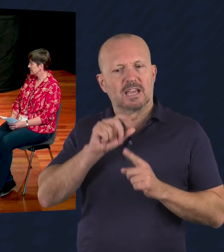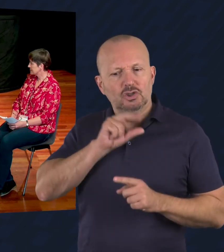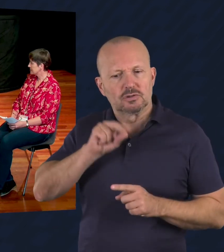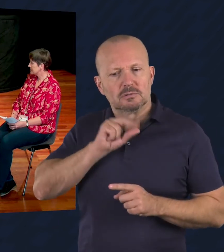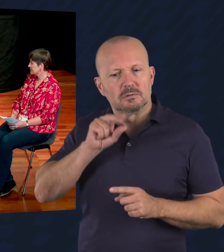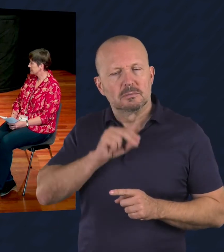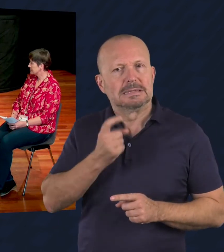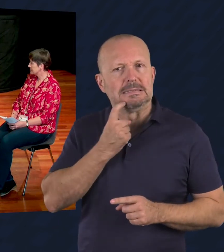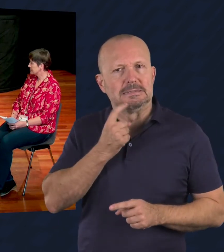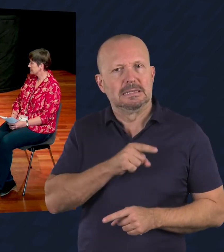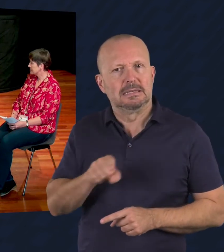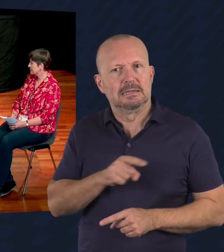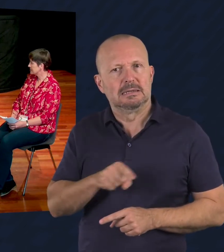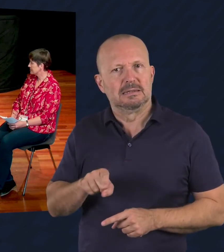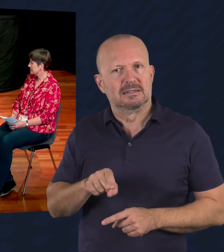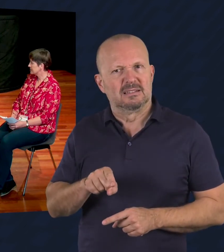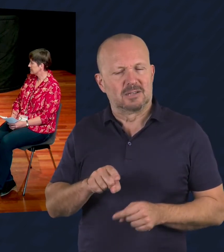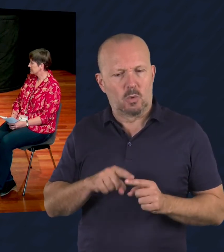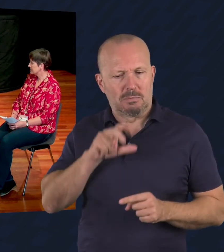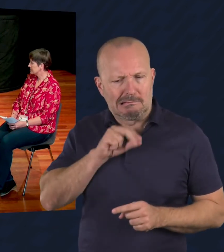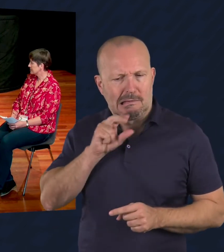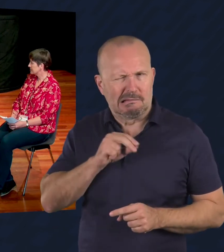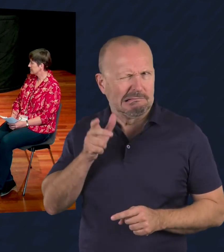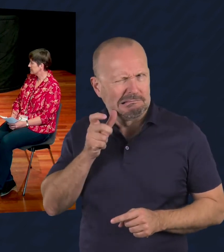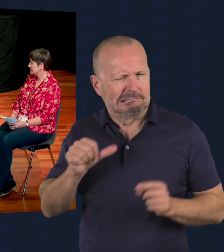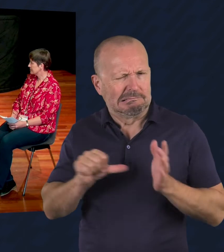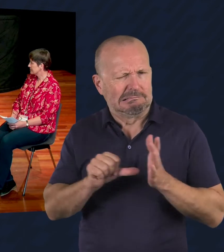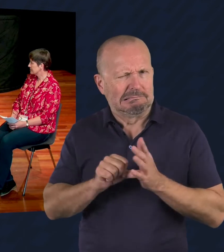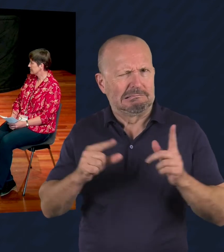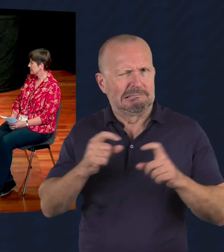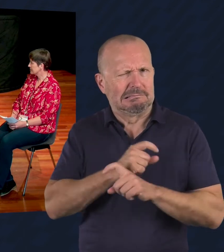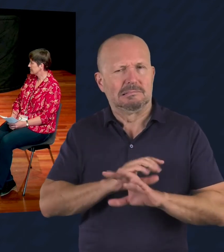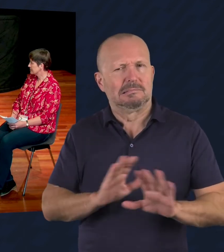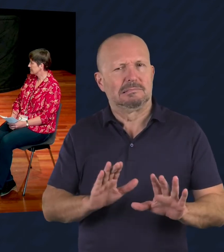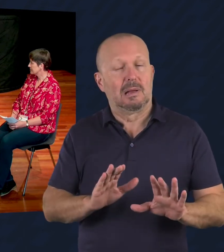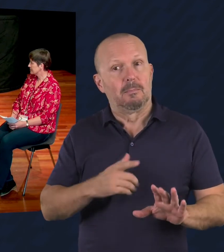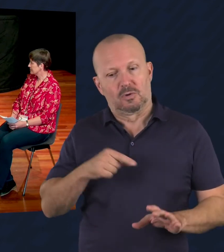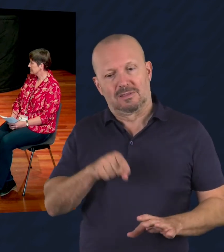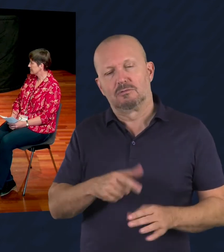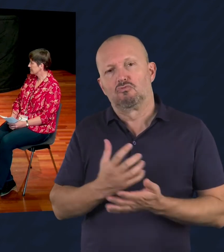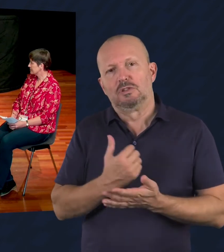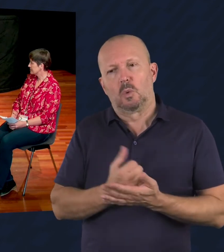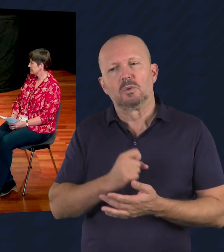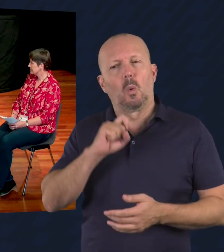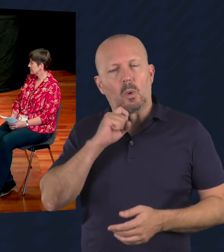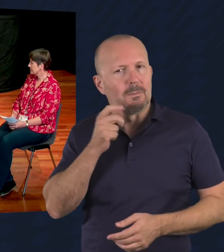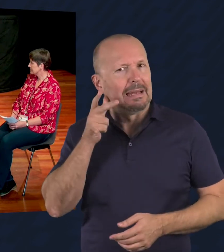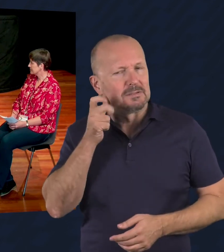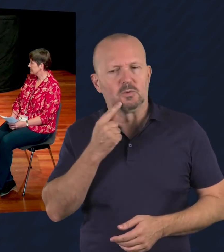because someone is going to be speaking this. Ultimately, it is going to be a listen-to resource.